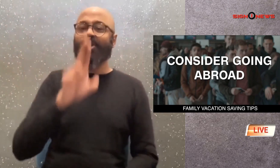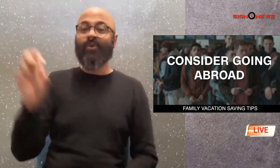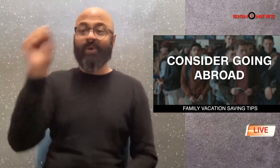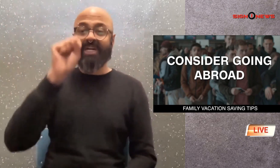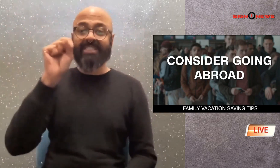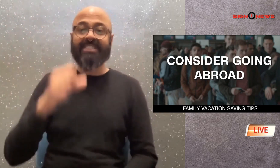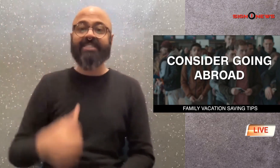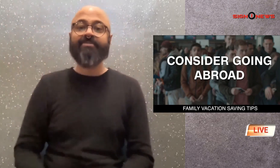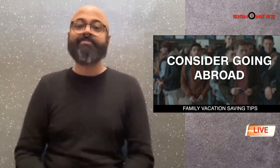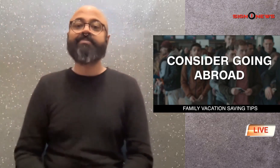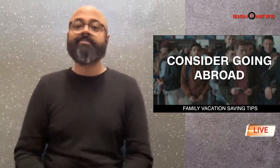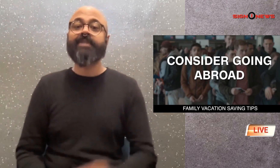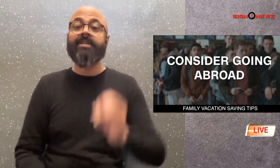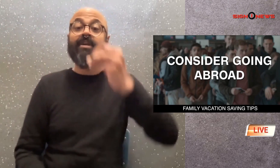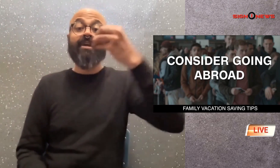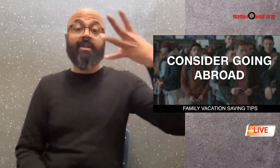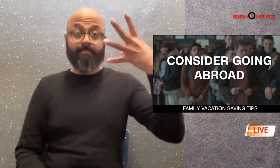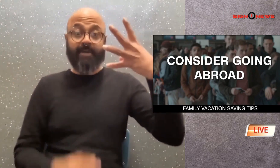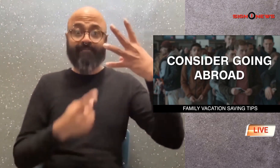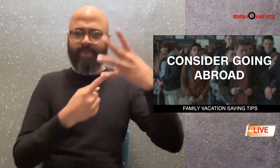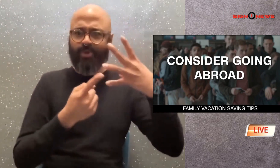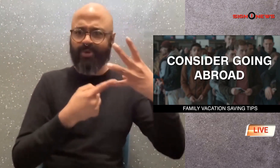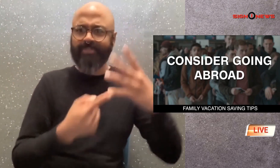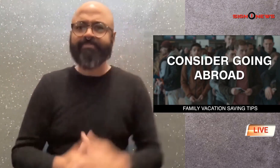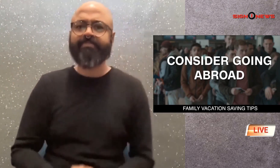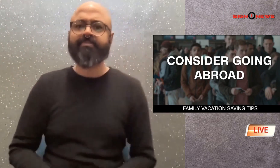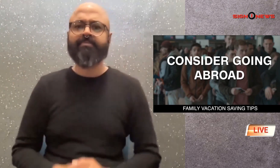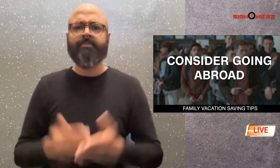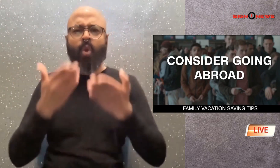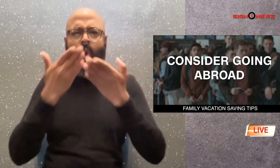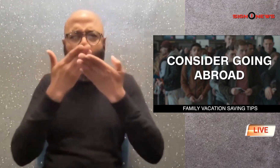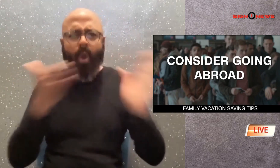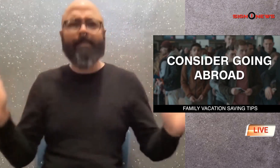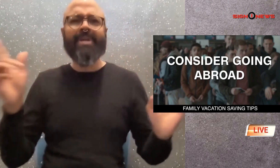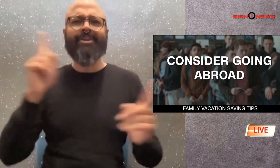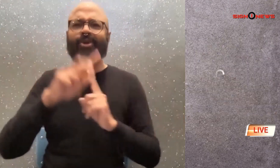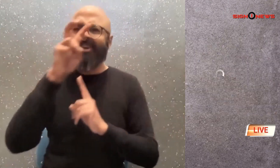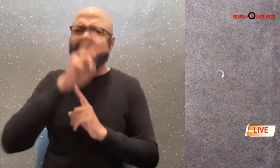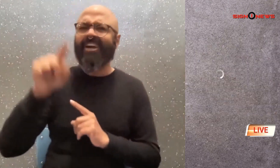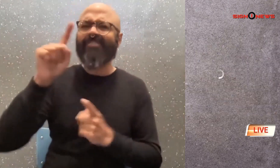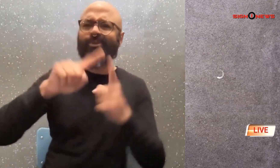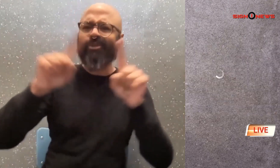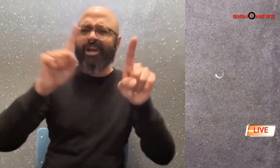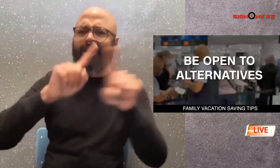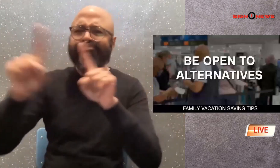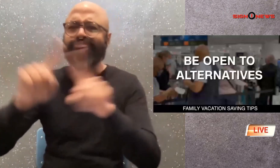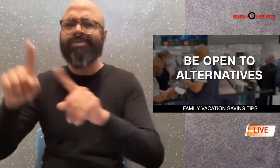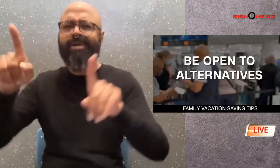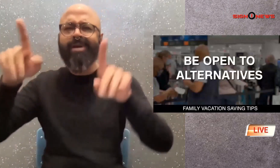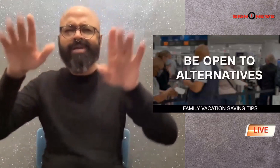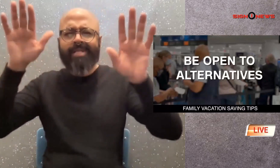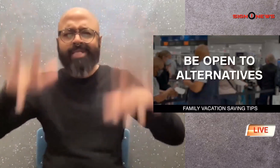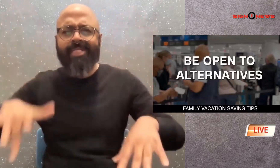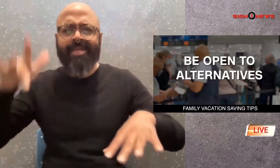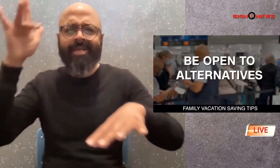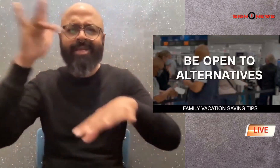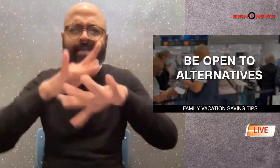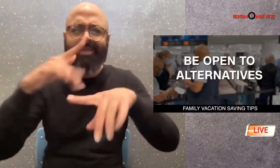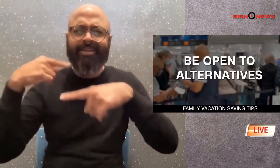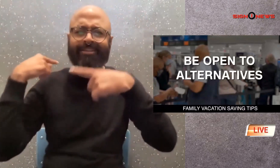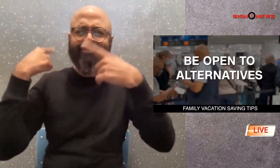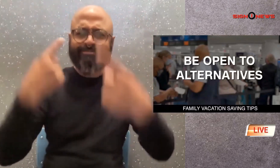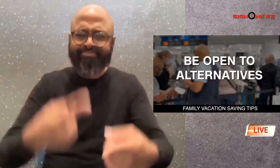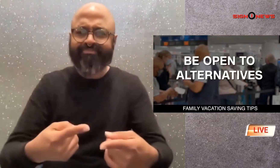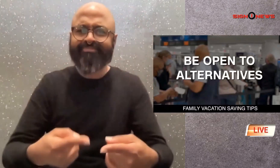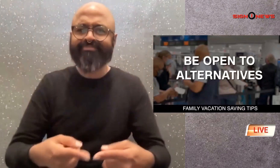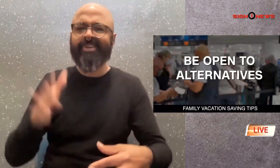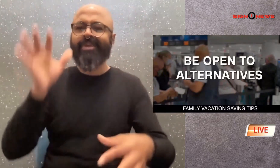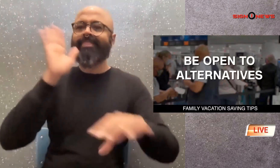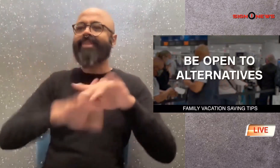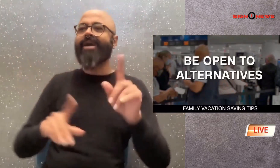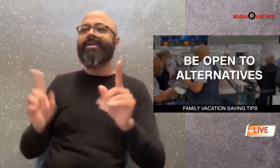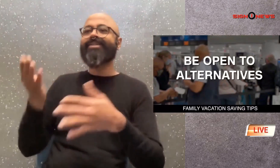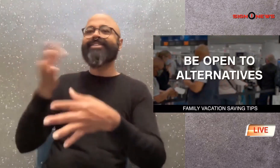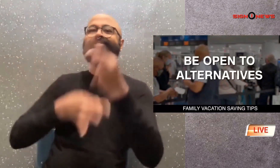over the US number four be open to traveling to different rarely visited destinations instead